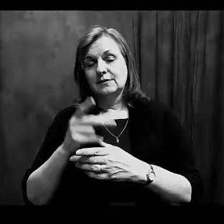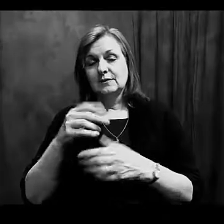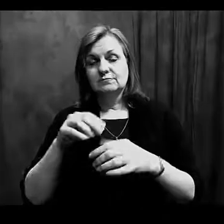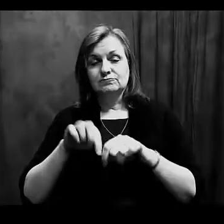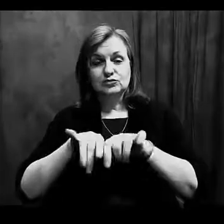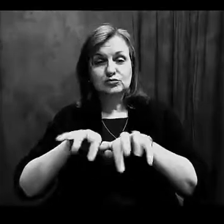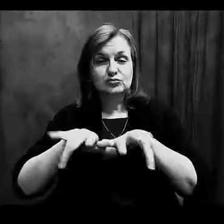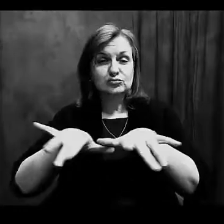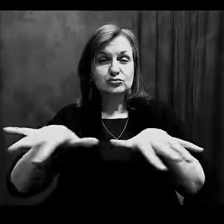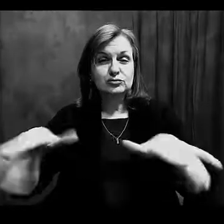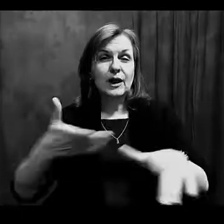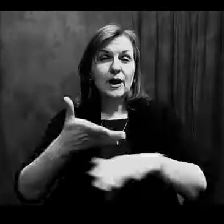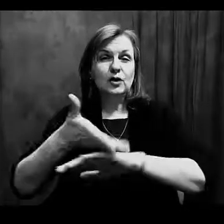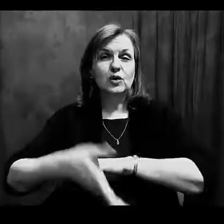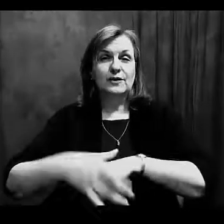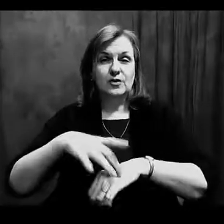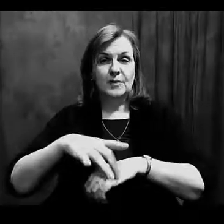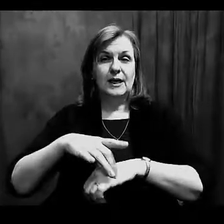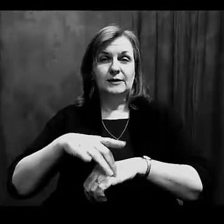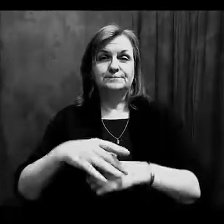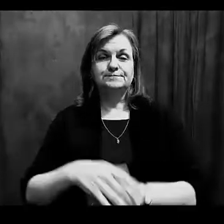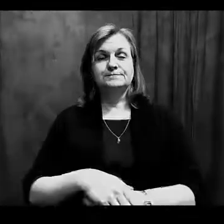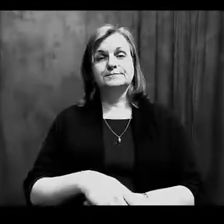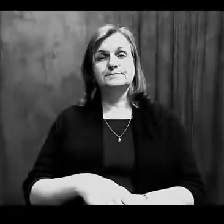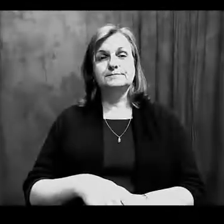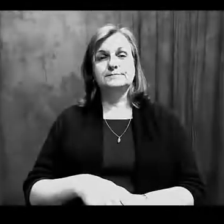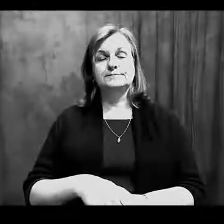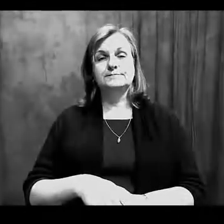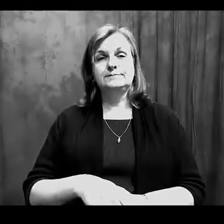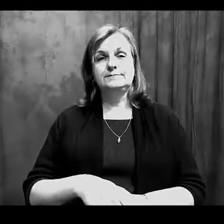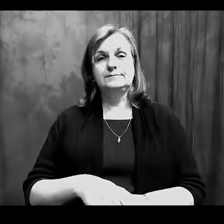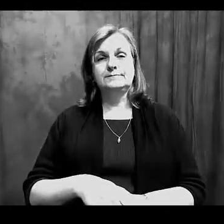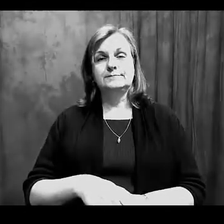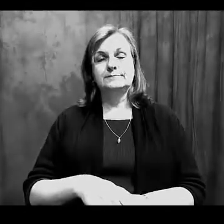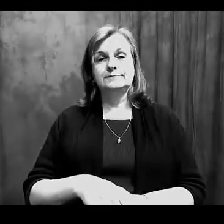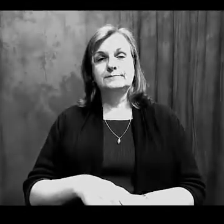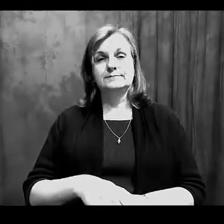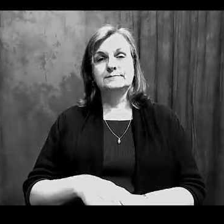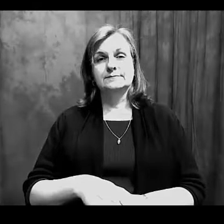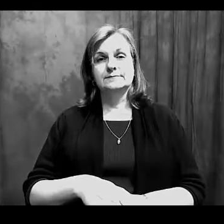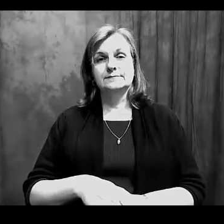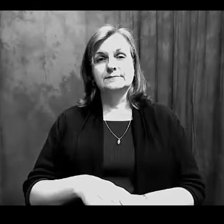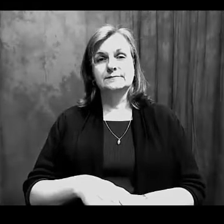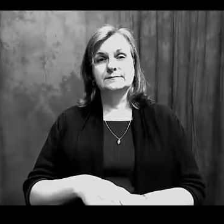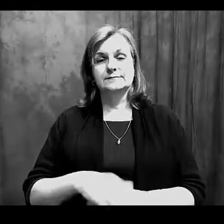event that spread them across the entire planet then